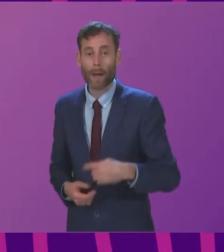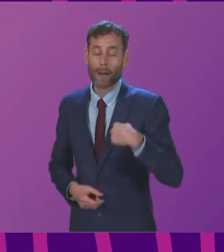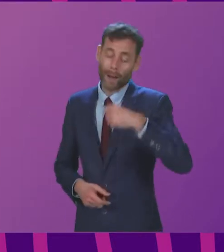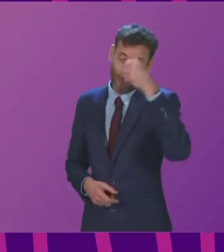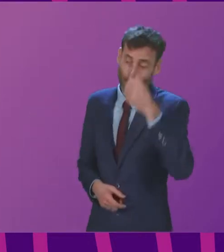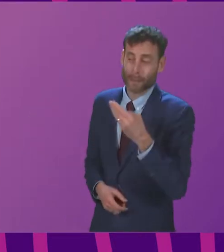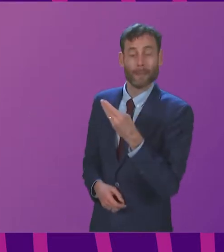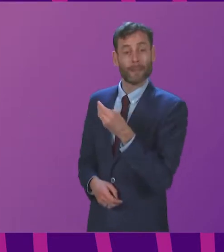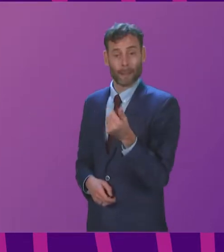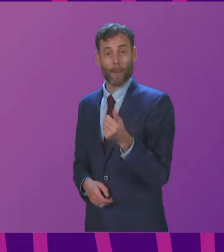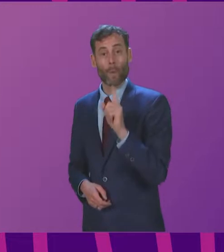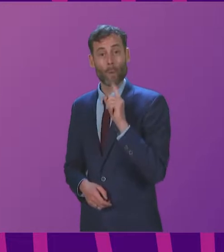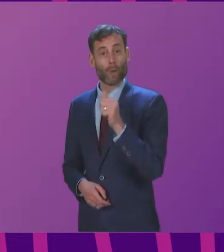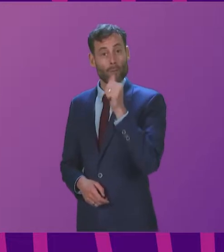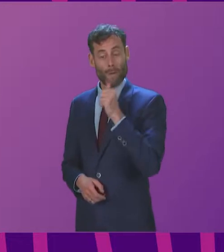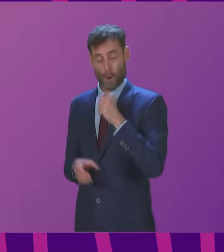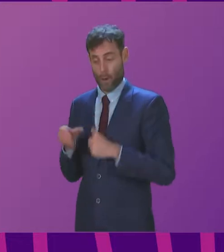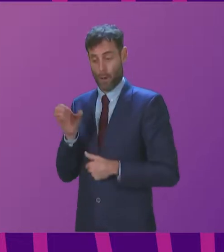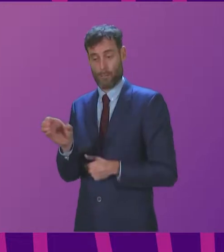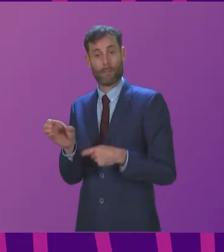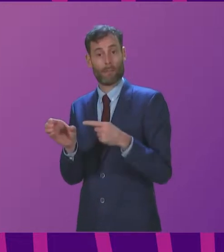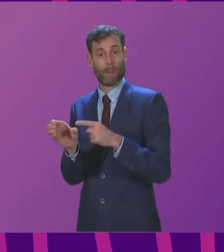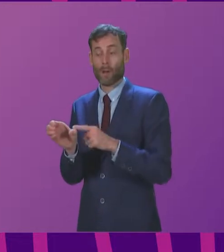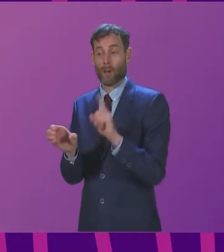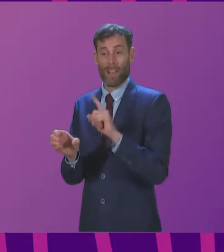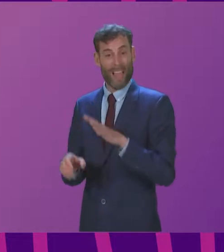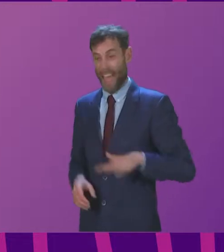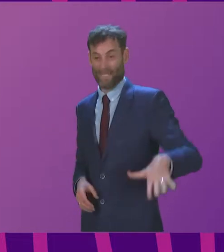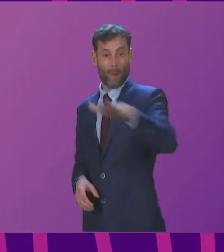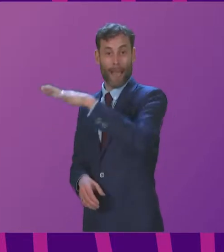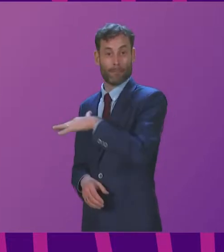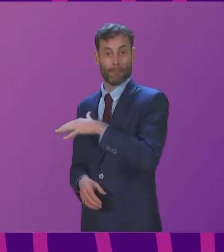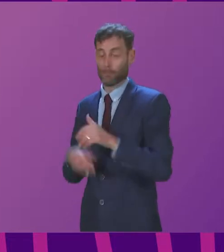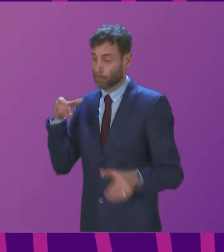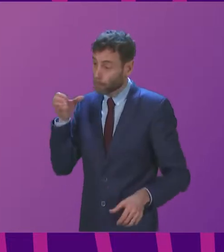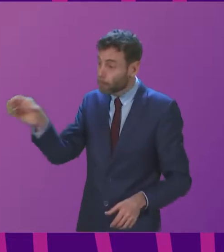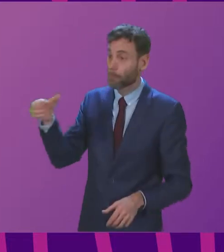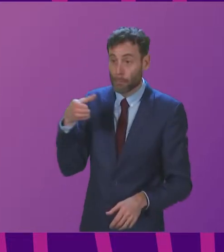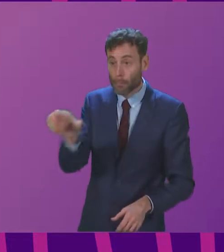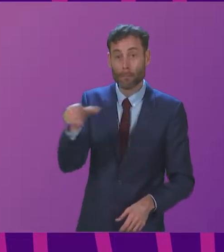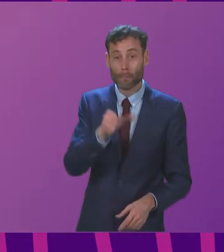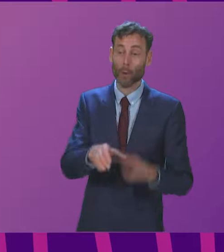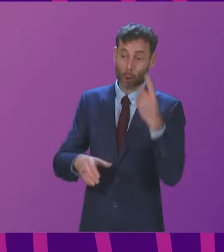vaccination passports to be used in all settings, and I understand that. We must take proportionate